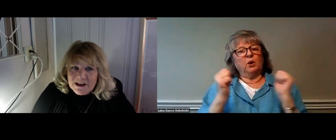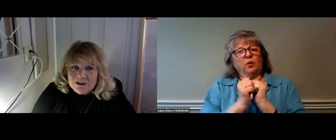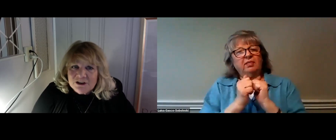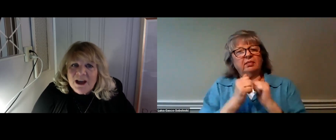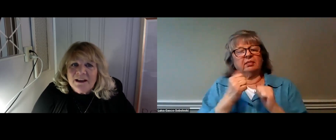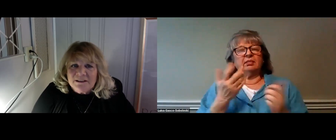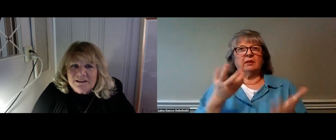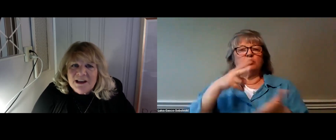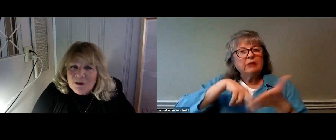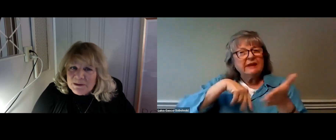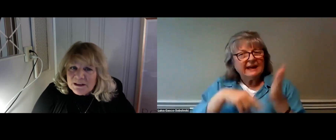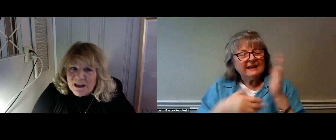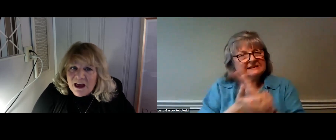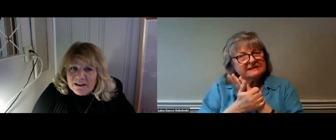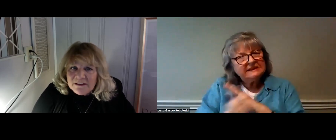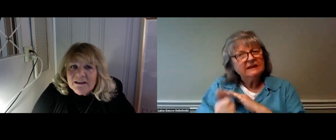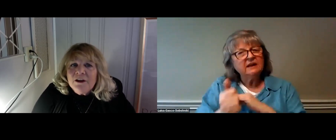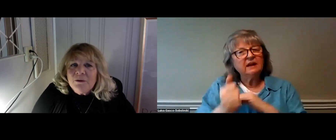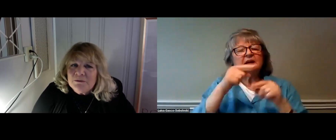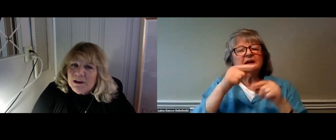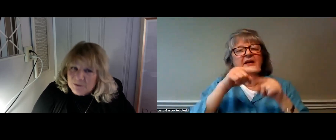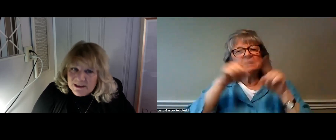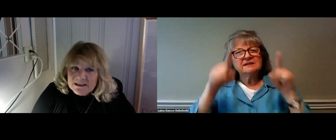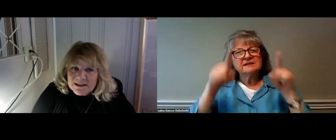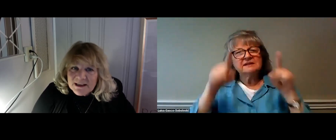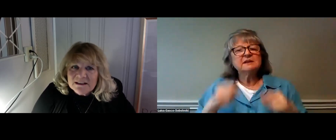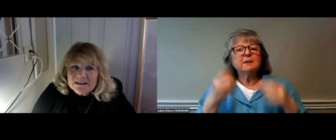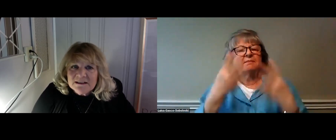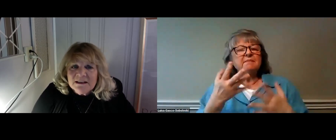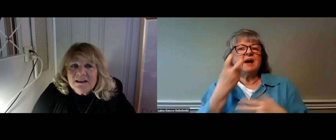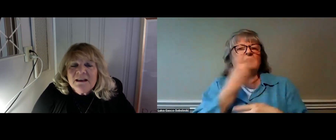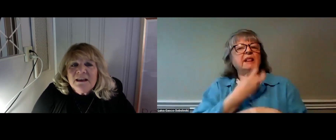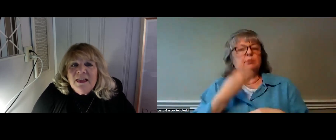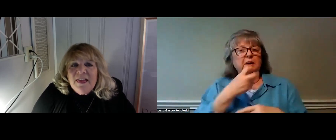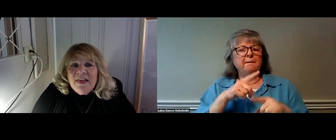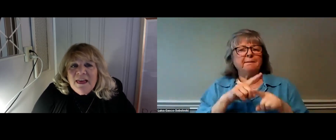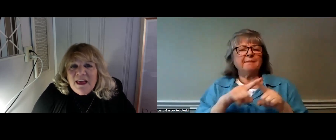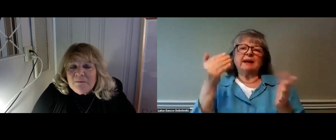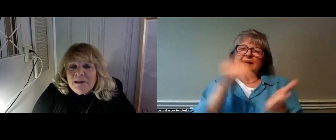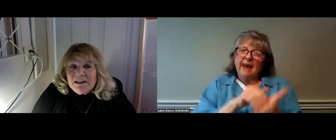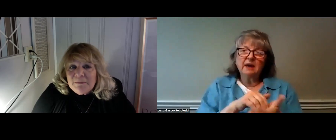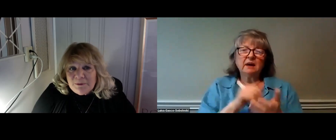young child and it helped me a lot with my reading skills and my lip reading skills